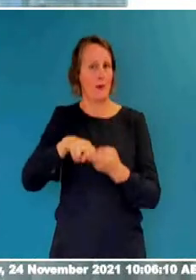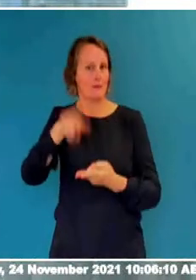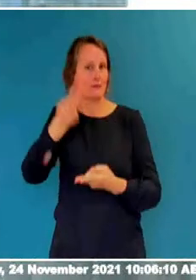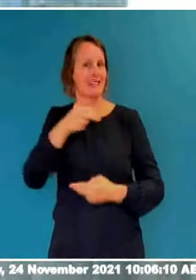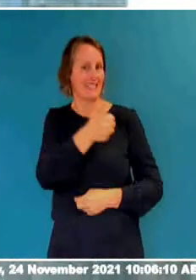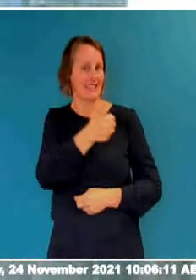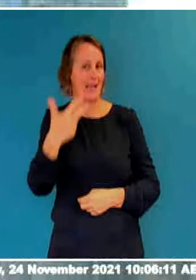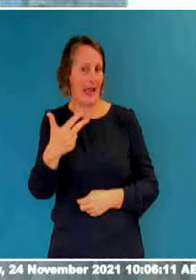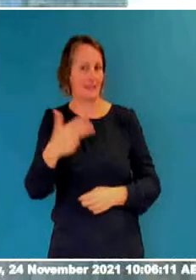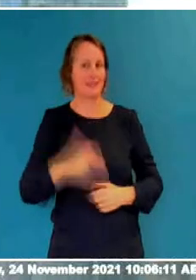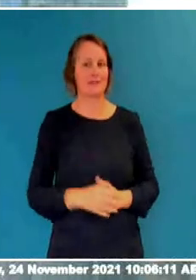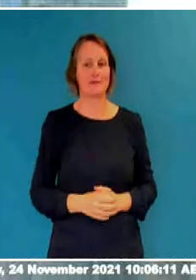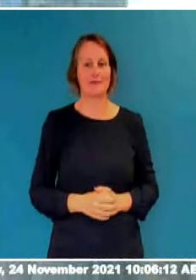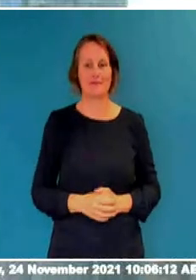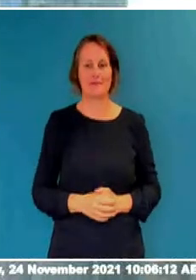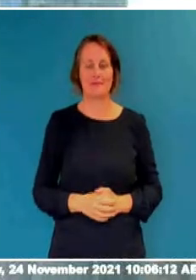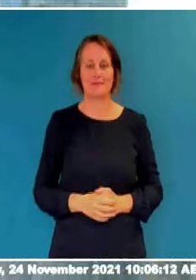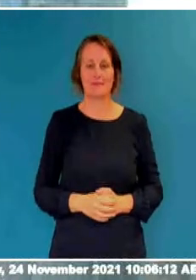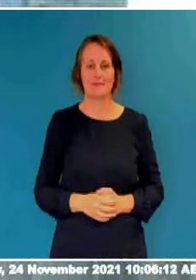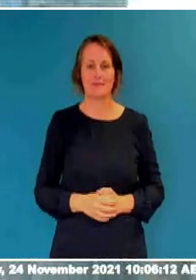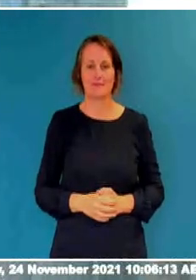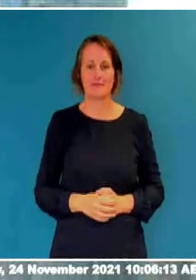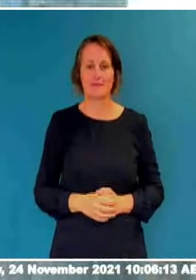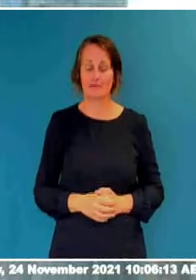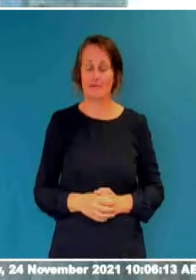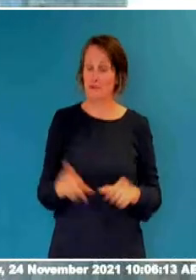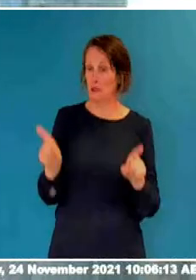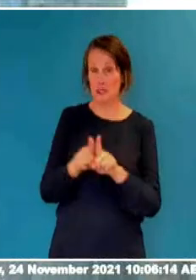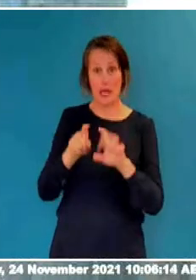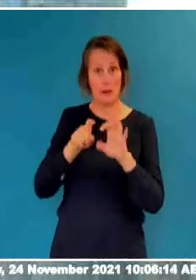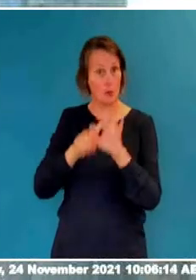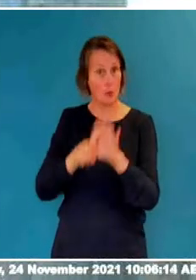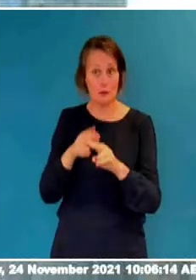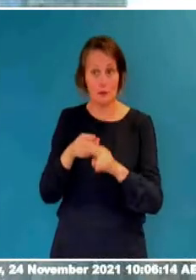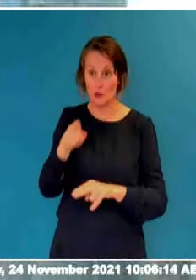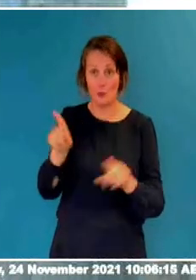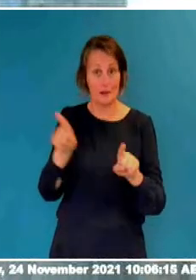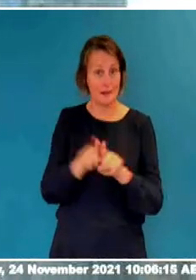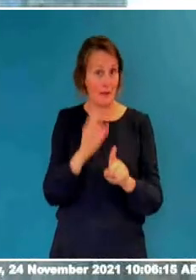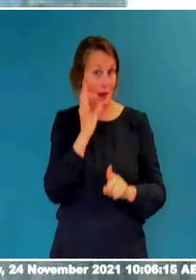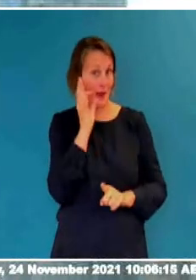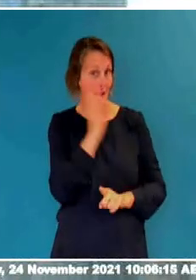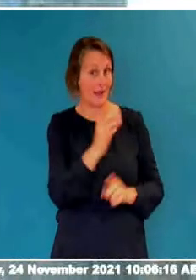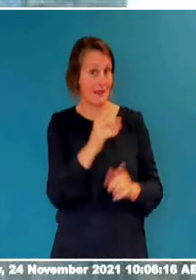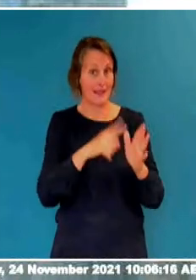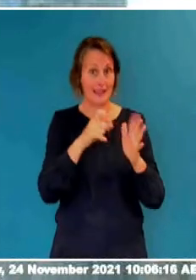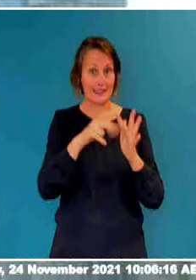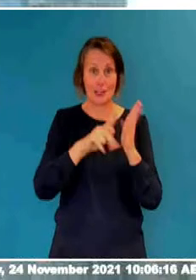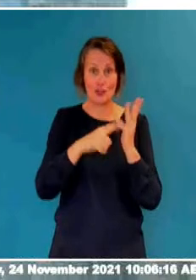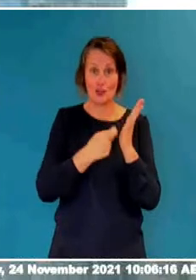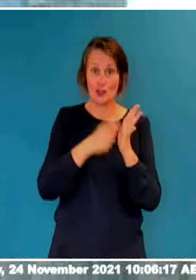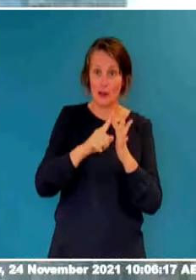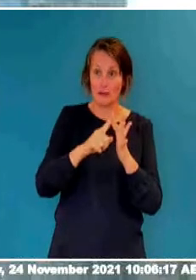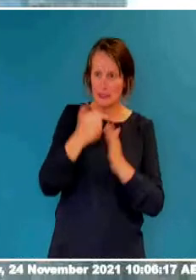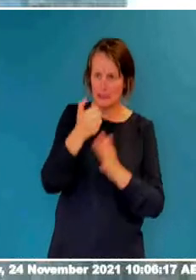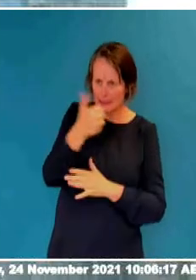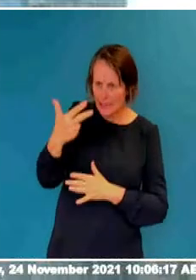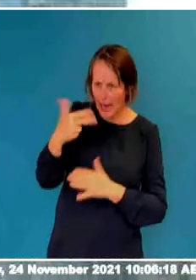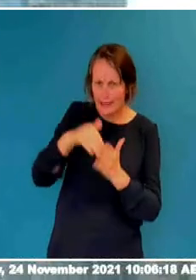The same question for you as I asked of MsÂ Kruger, are they new hires or a change in recording?